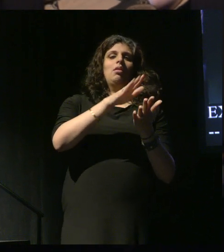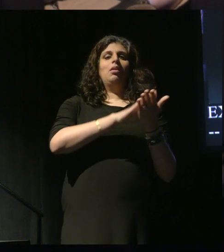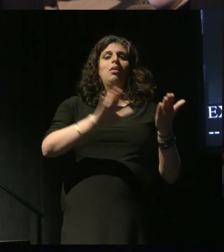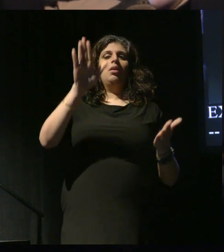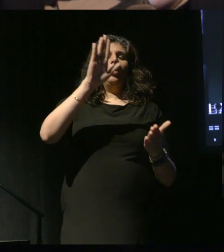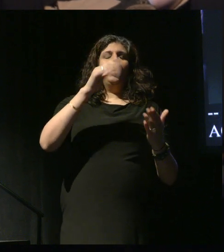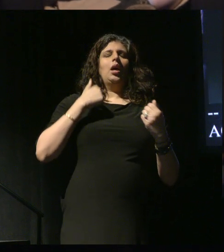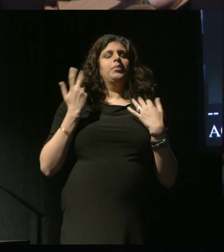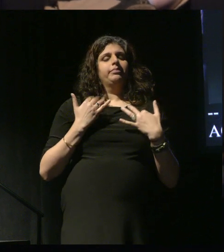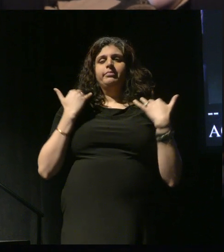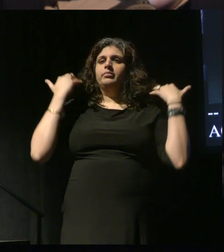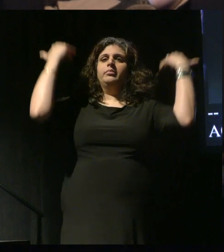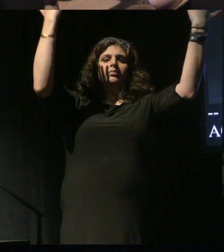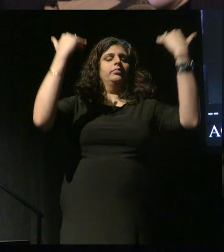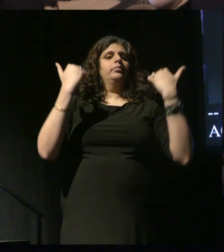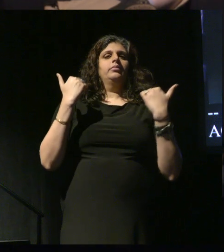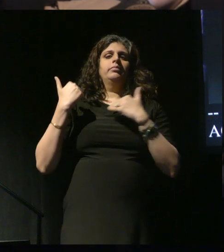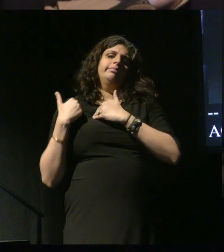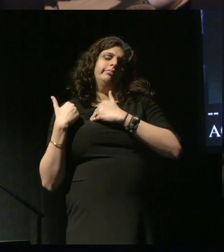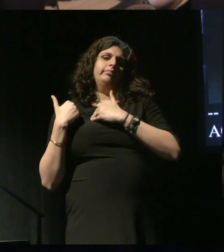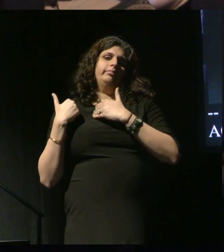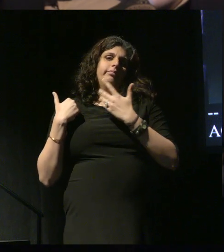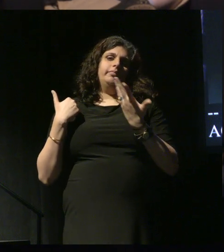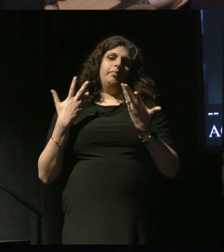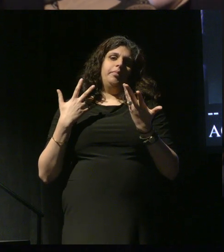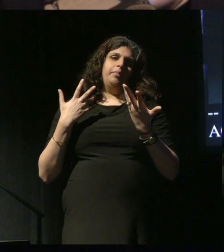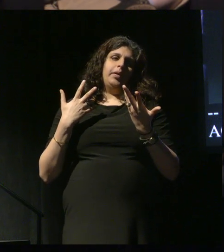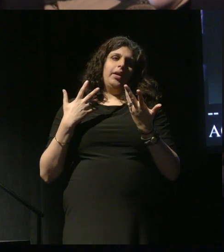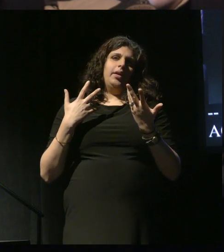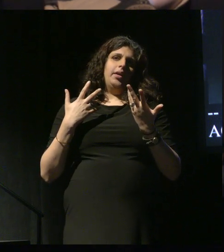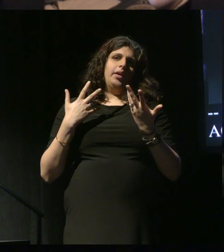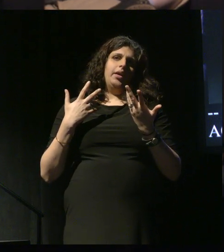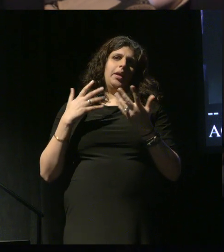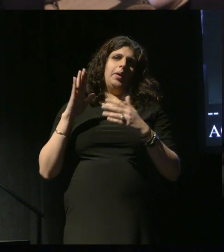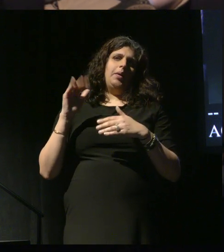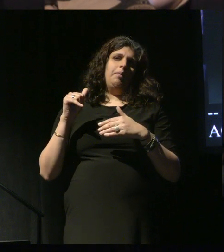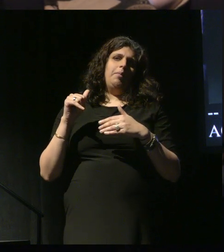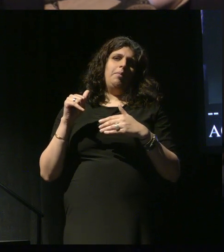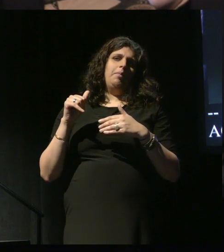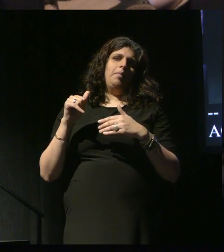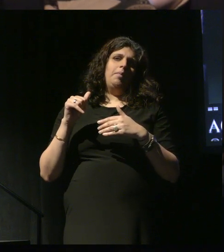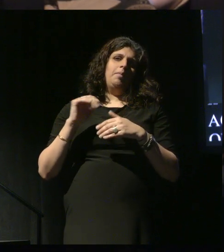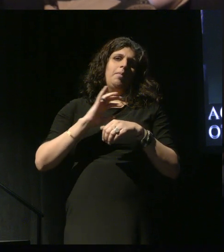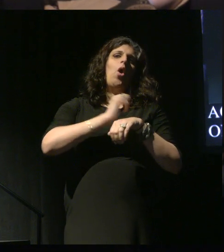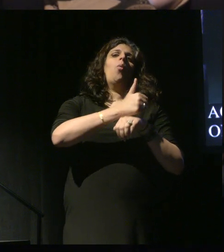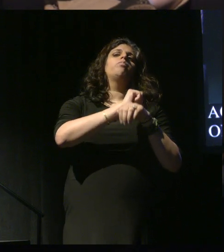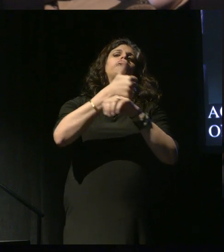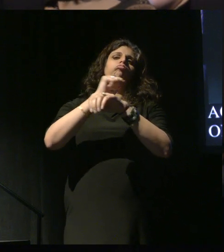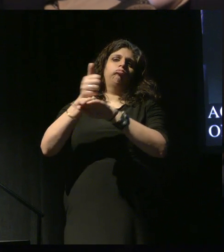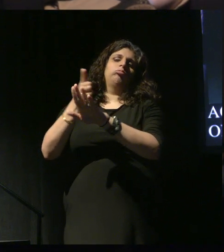Like, I am overburdened by precedent, right? Mm. And one of the things that I so love about this book